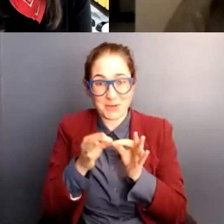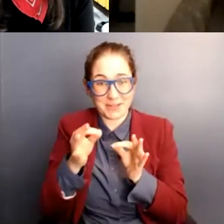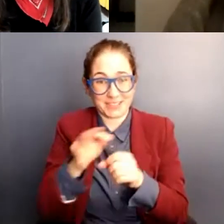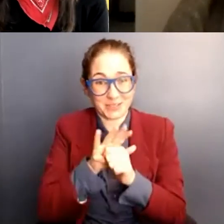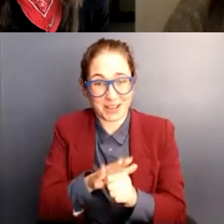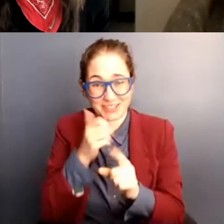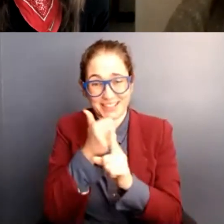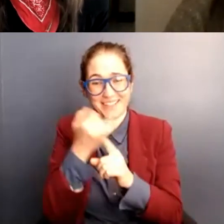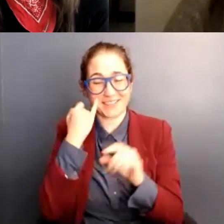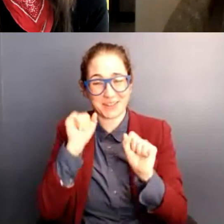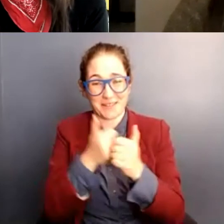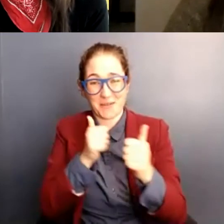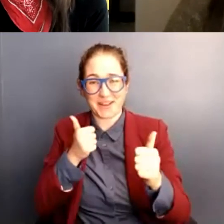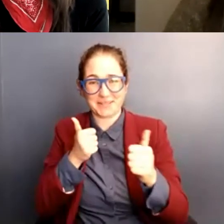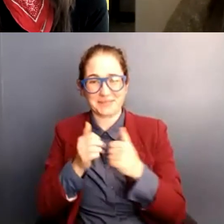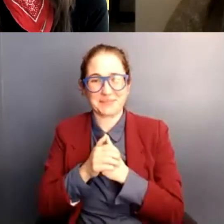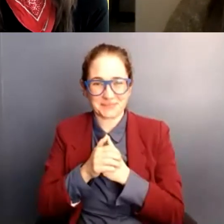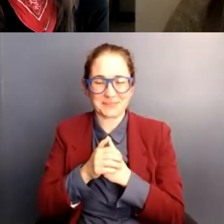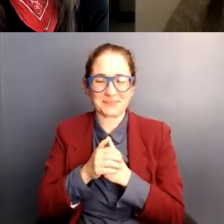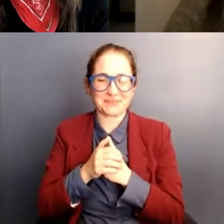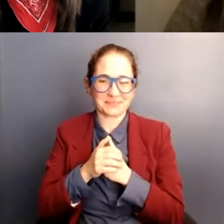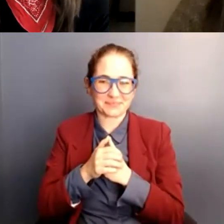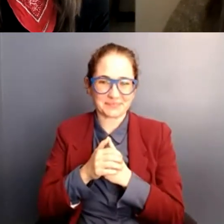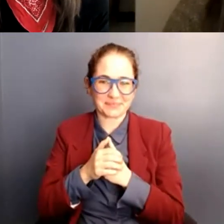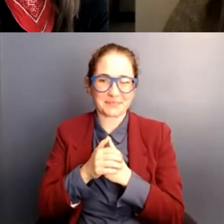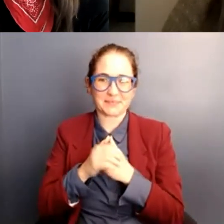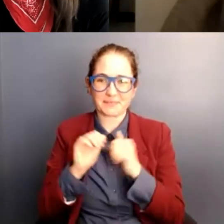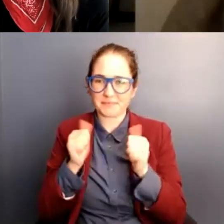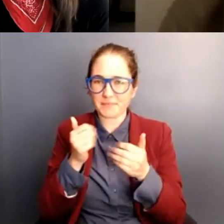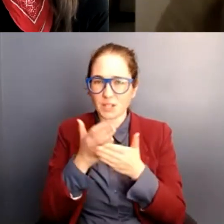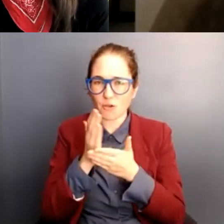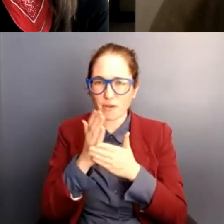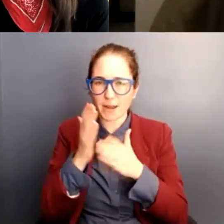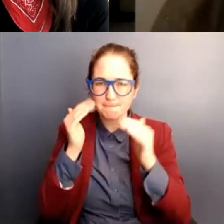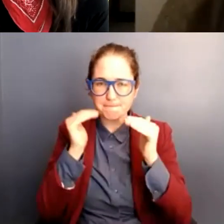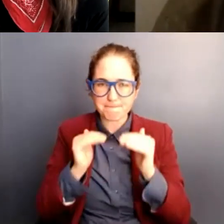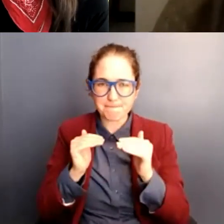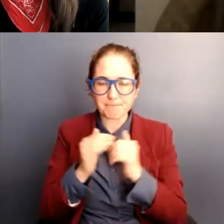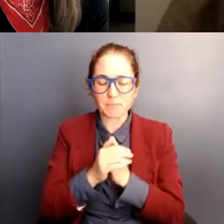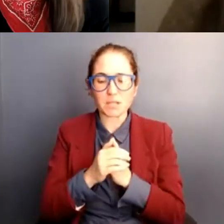if you could avoid it. All right. Somebody asks, Christena, could